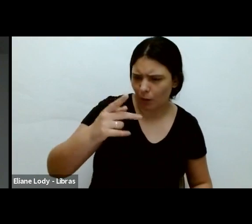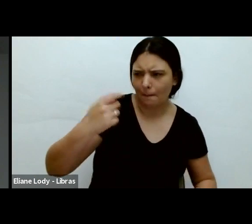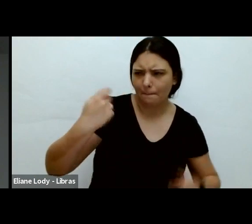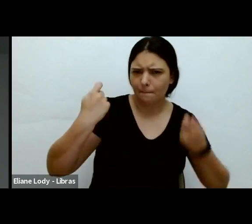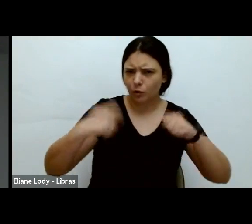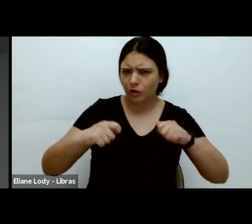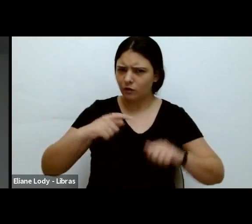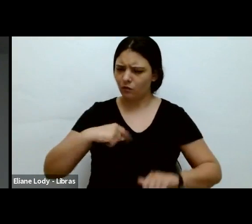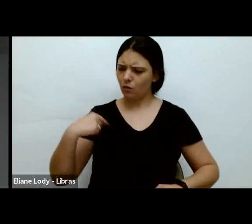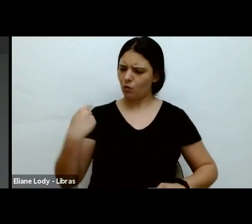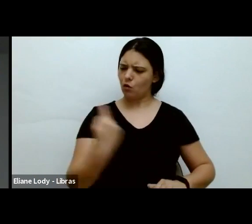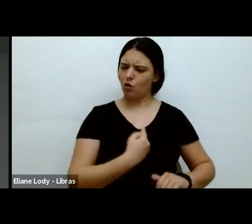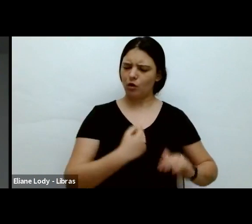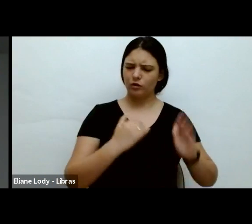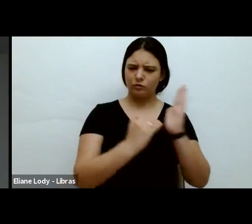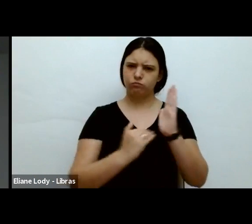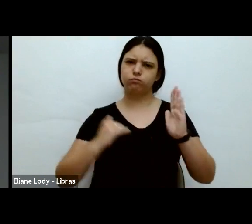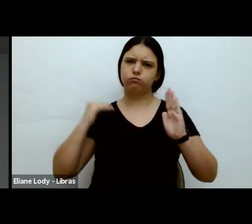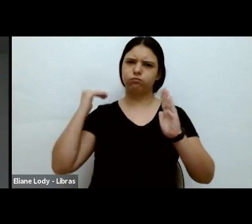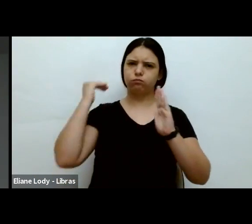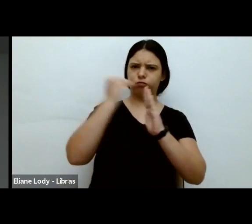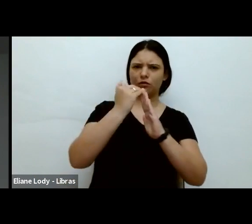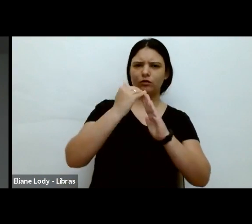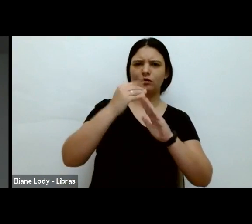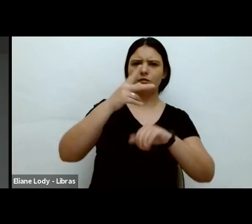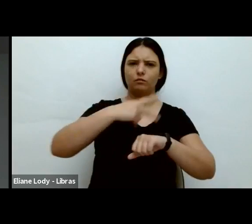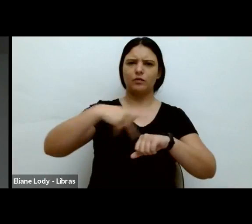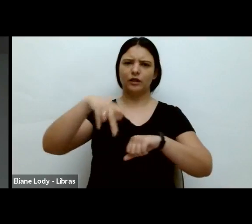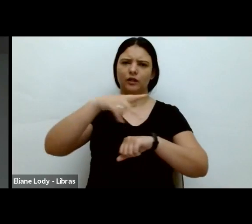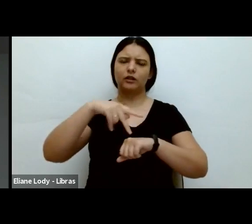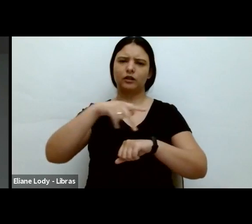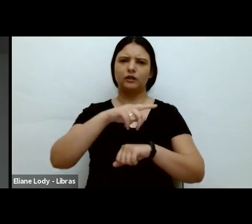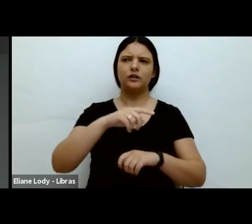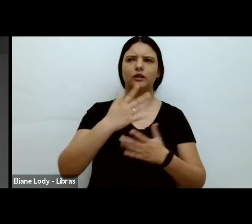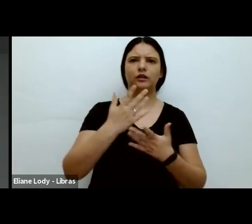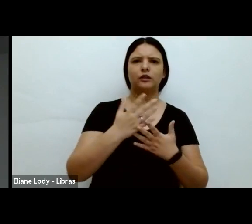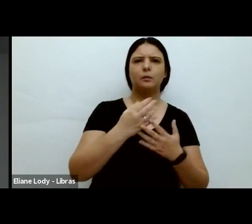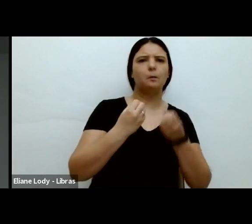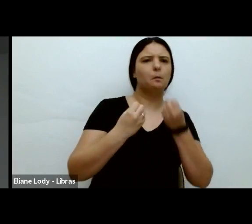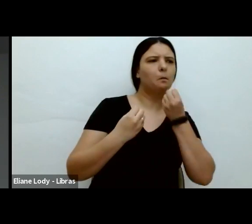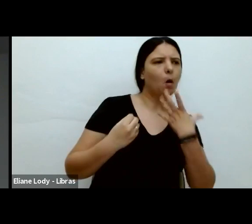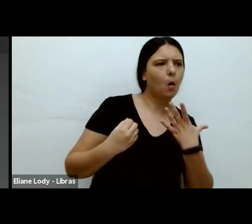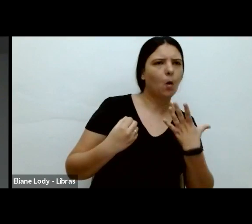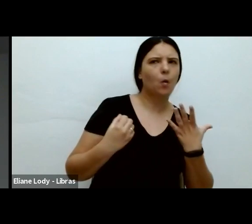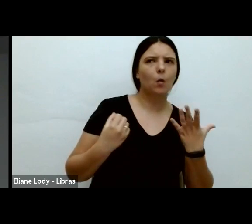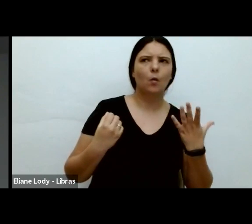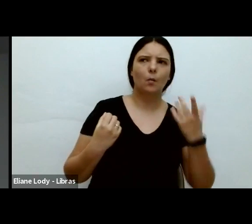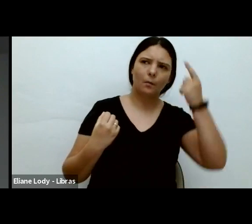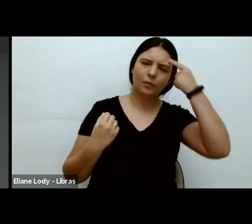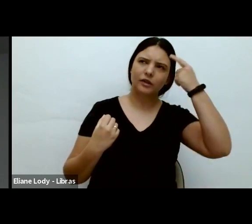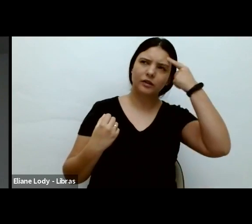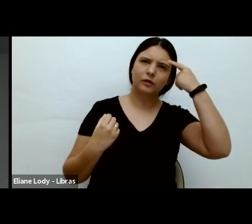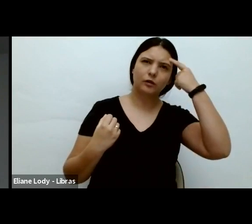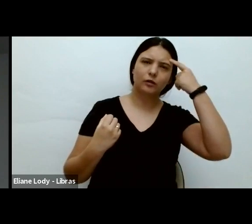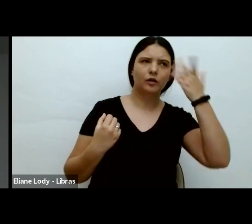nation. state states as states as a reference for what as a reference for what is good in. terms terms of our terms of a welfare state